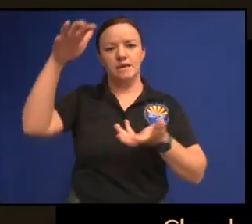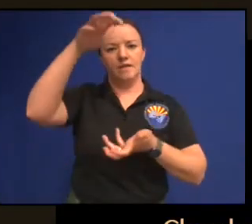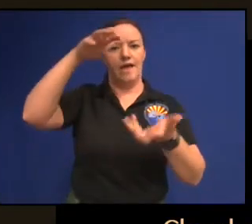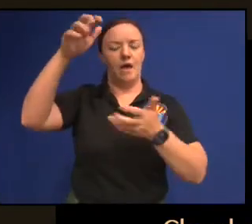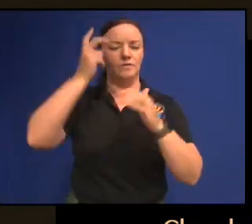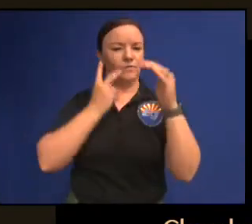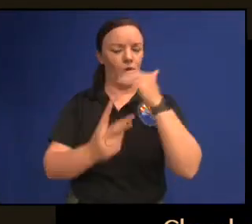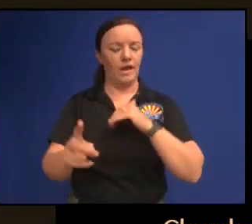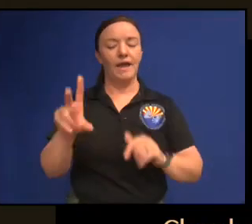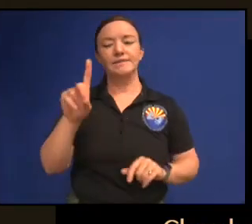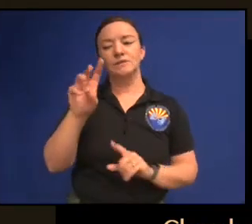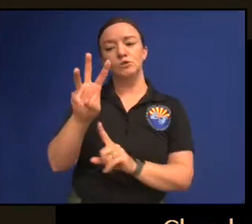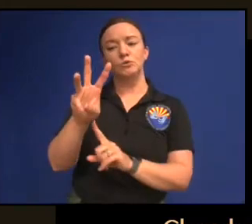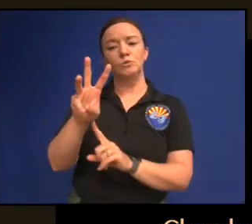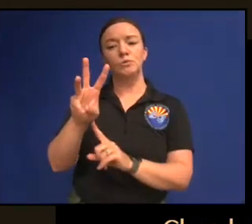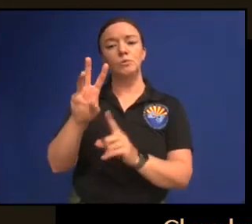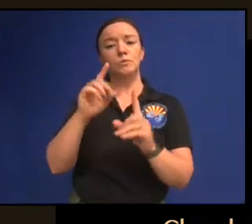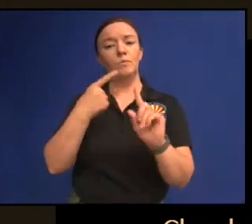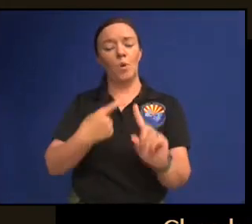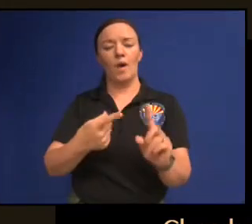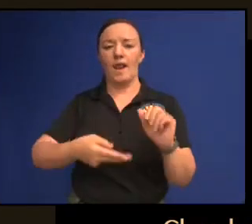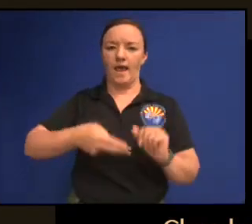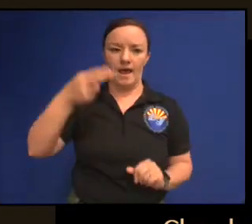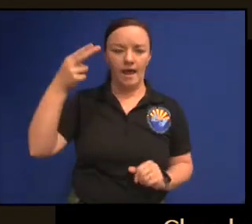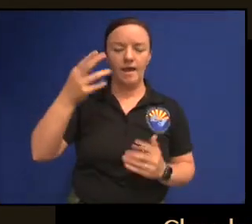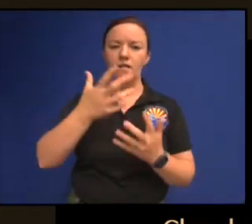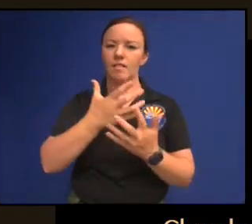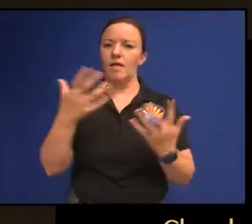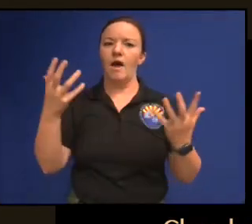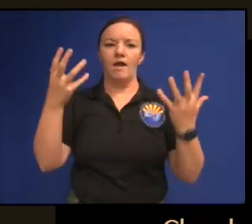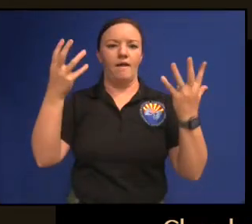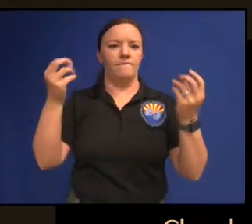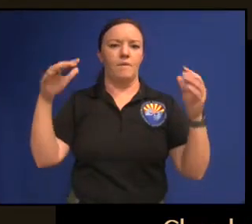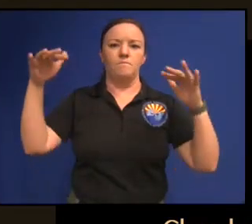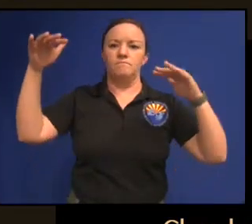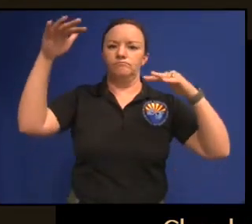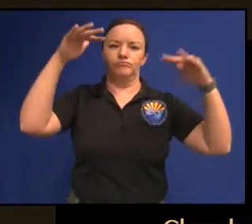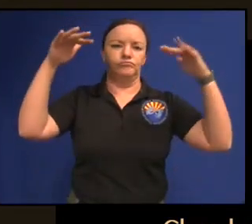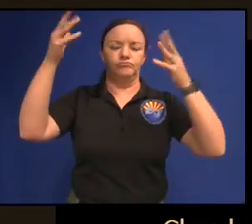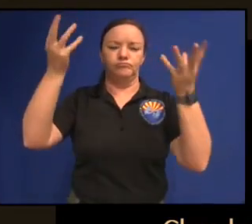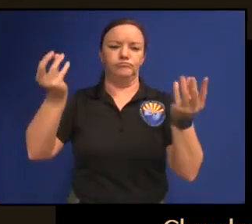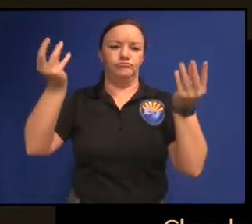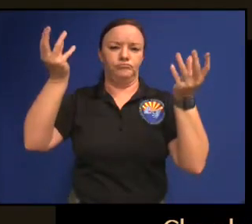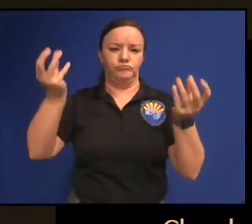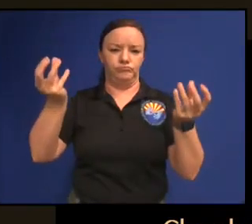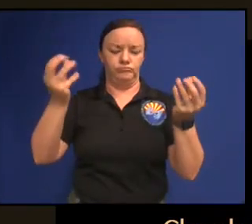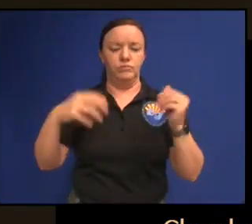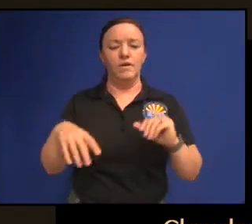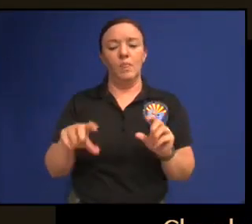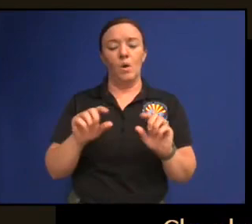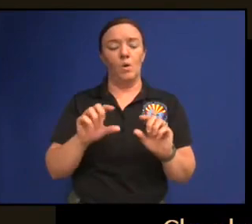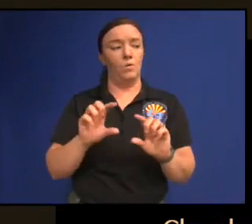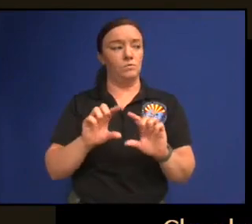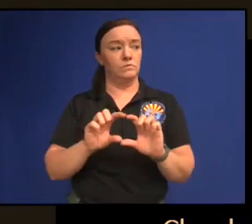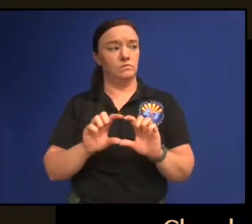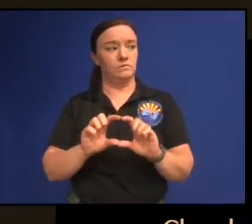MOISTURE. YOU CAN SEE THOSE BARS ON THE BOTTOM AT THE RELATIVE HUMIDITY, REALLY STAND UP PRETTY TALL, SO THAT IS --